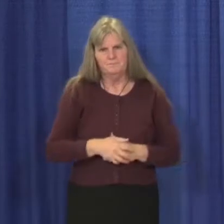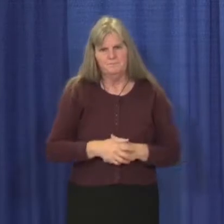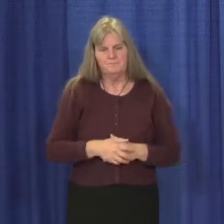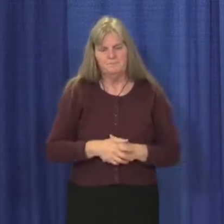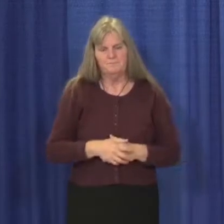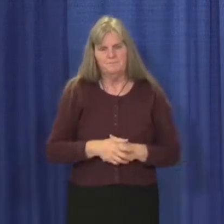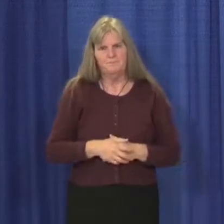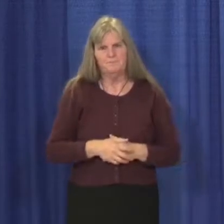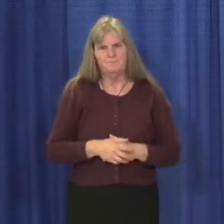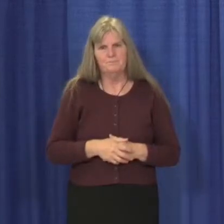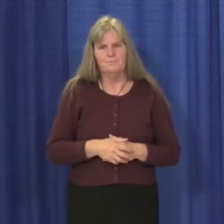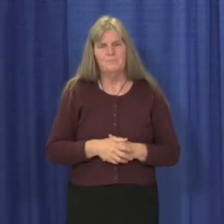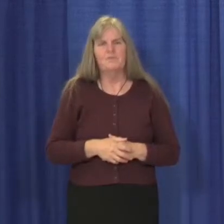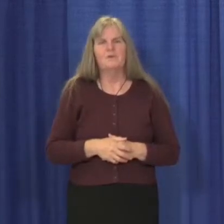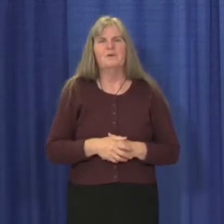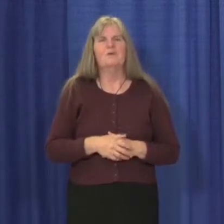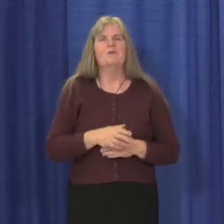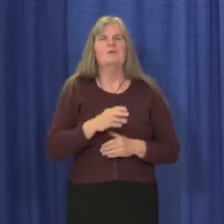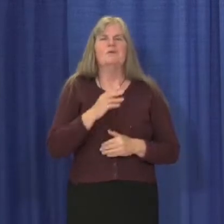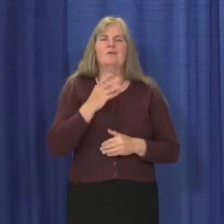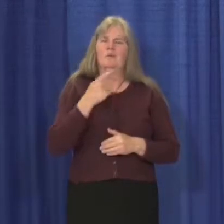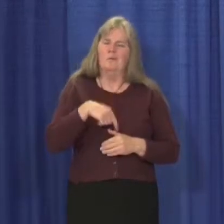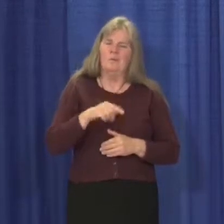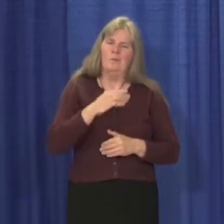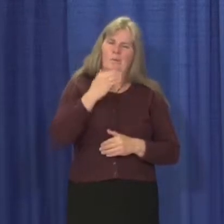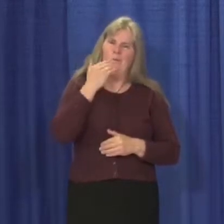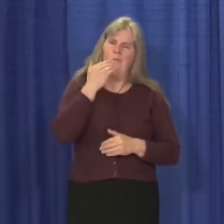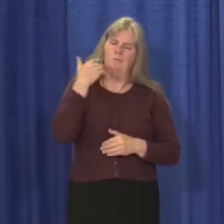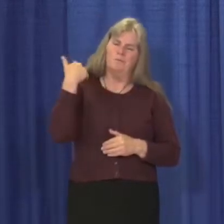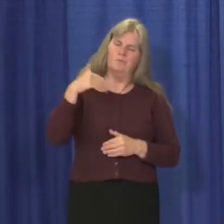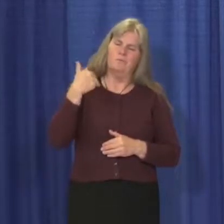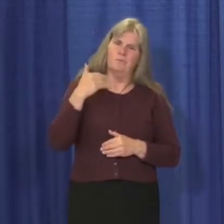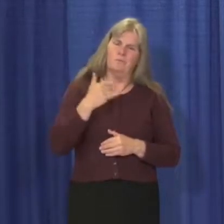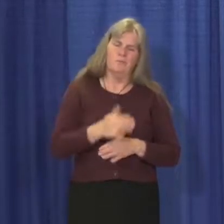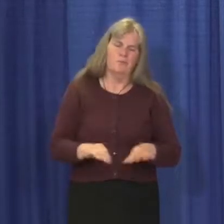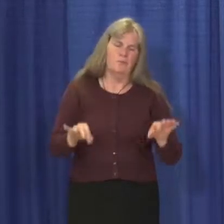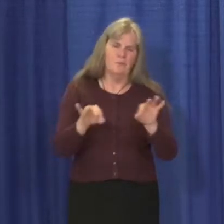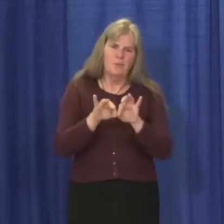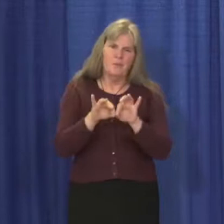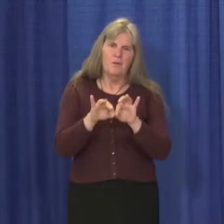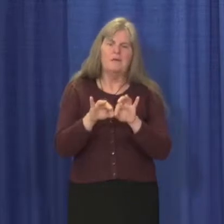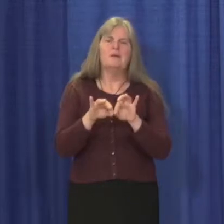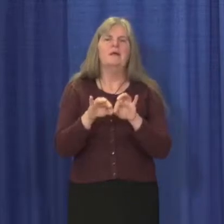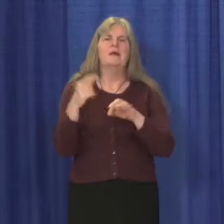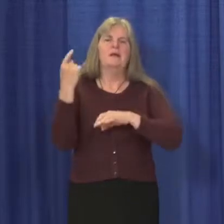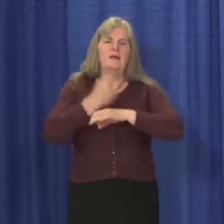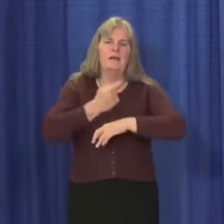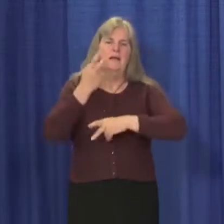Recognizing once again the importance of daycares staff not going to work sick and we will